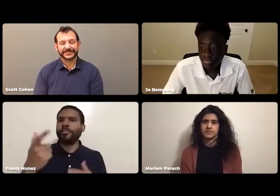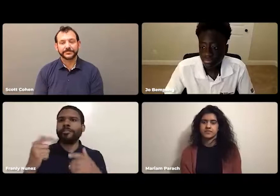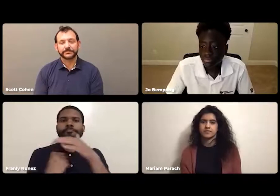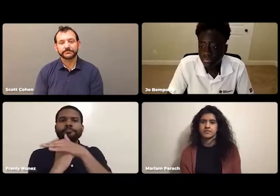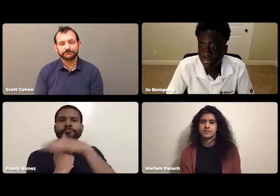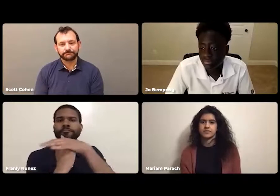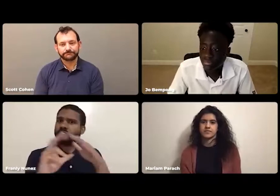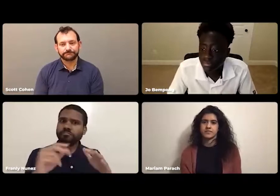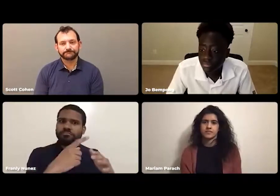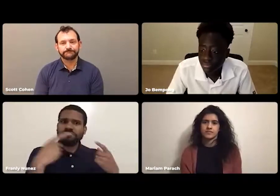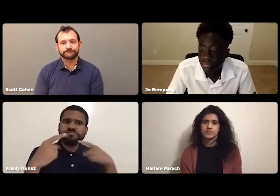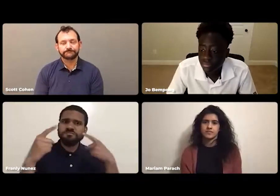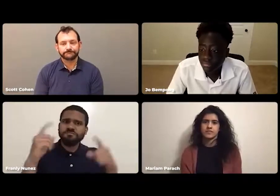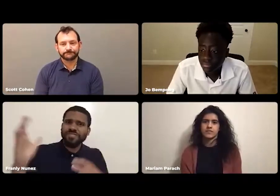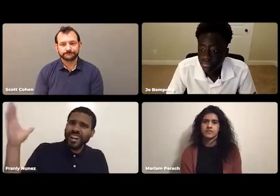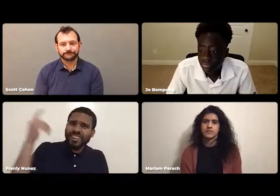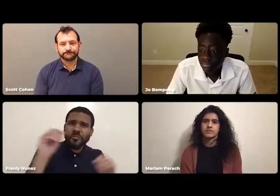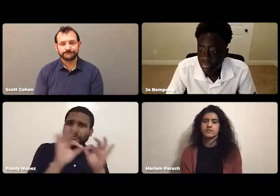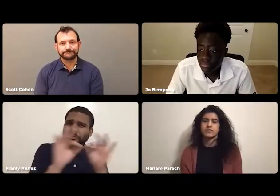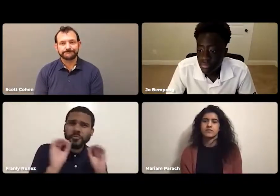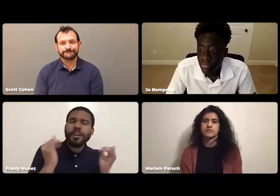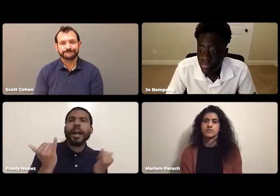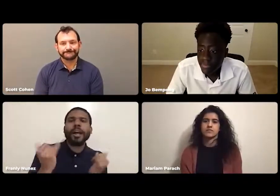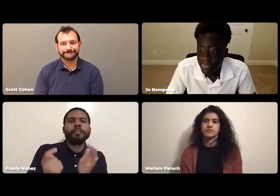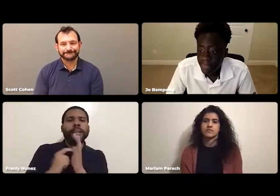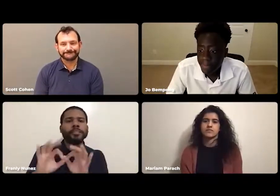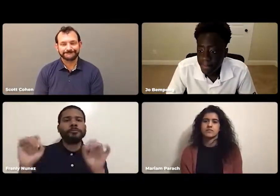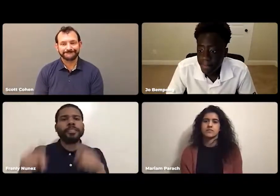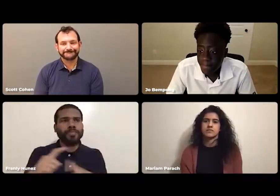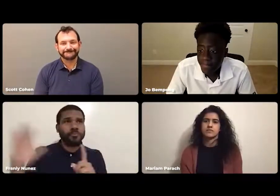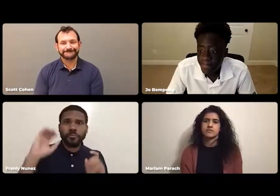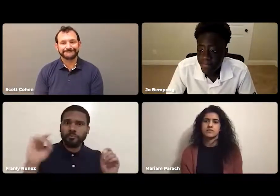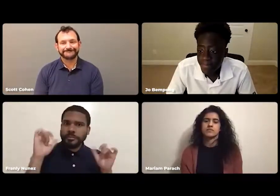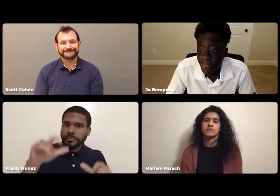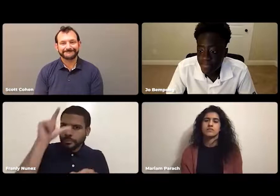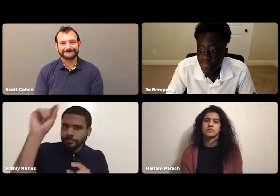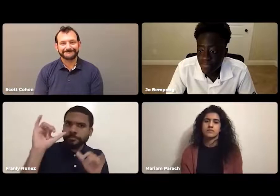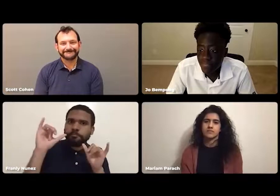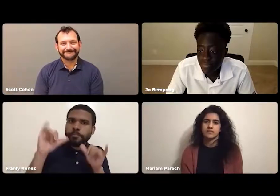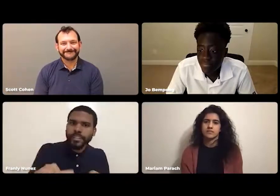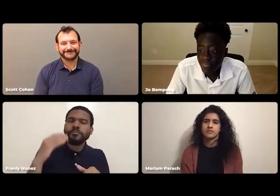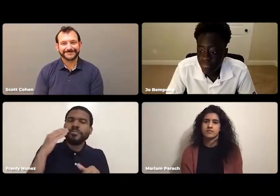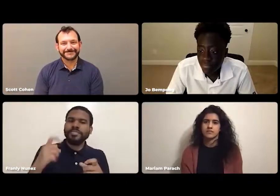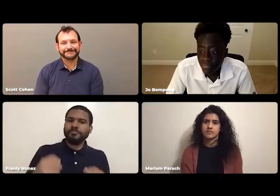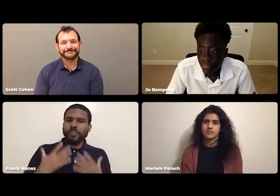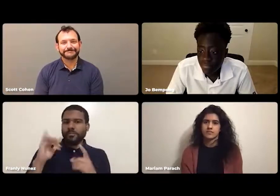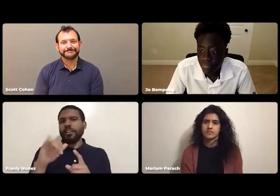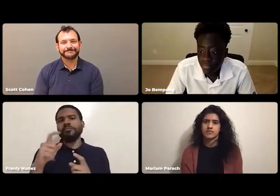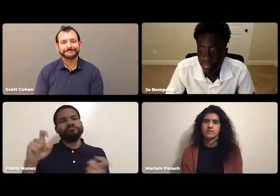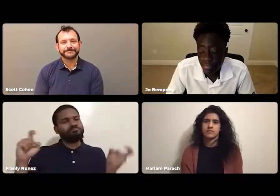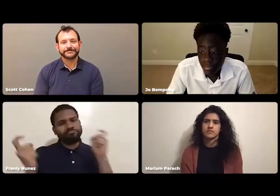by stereotypes of them they see elsewhere.